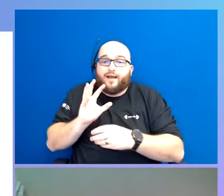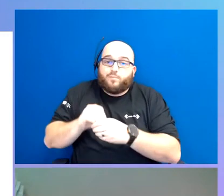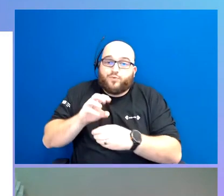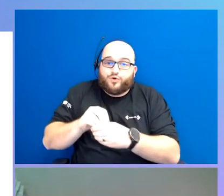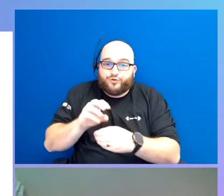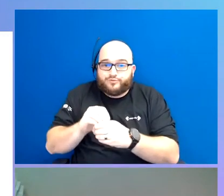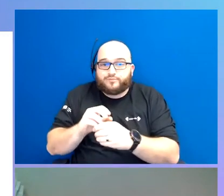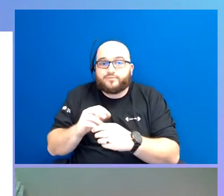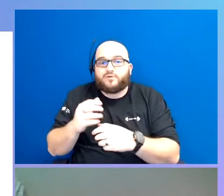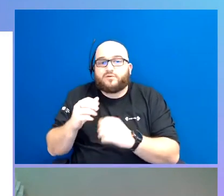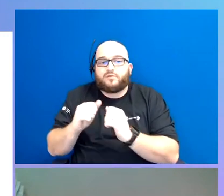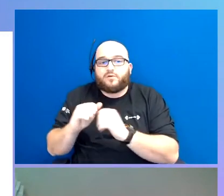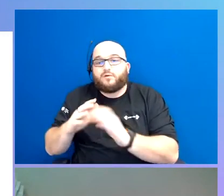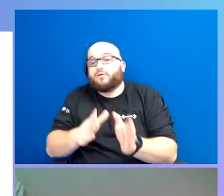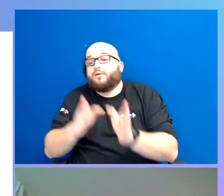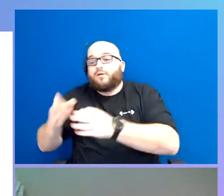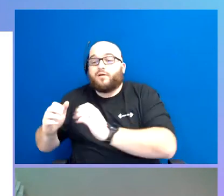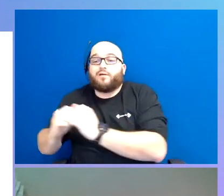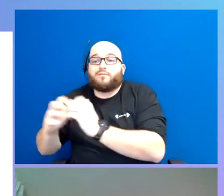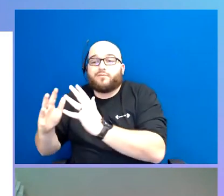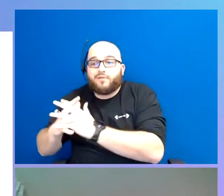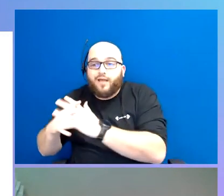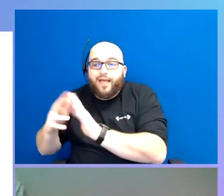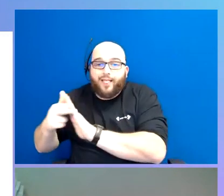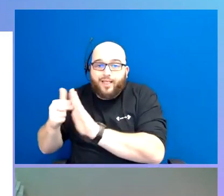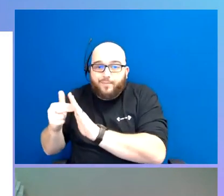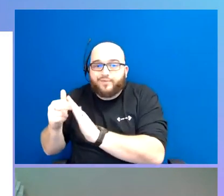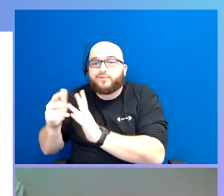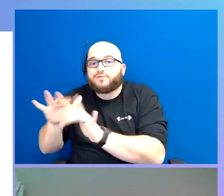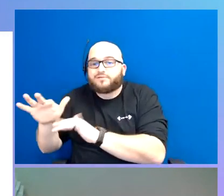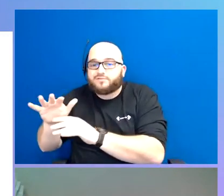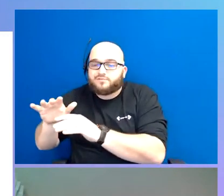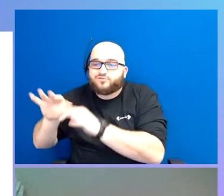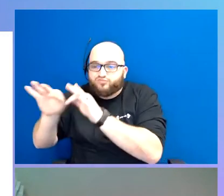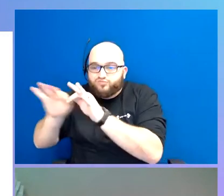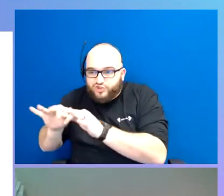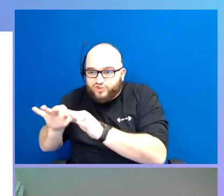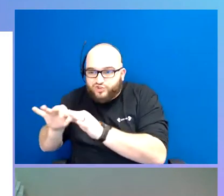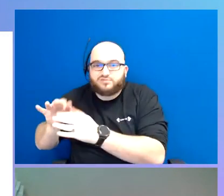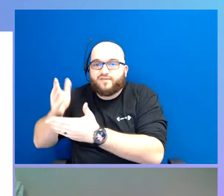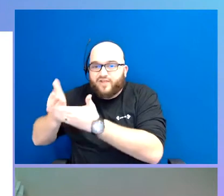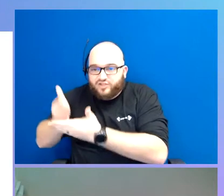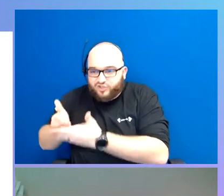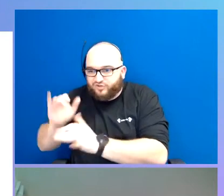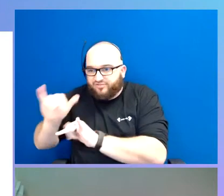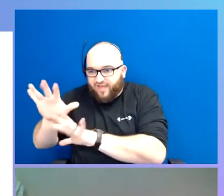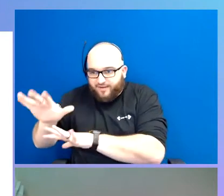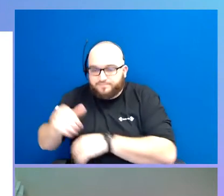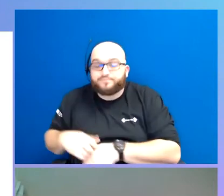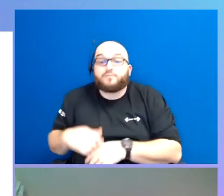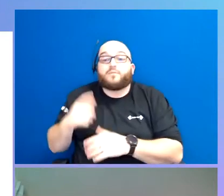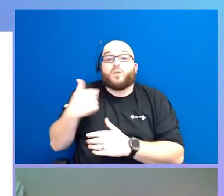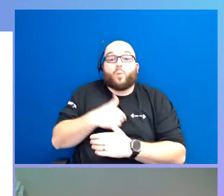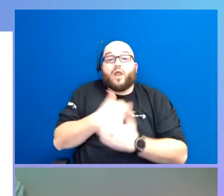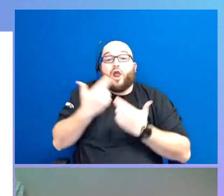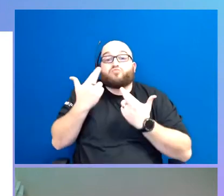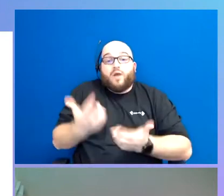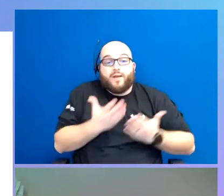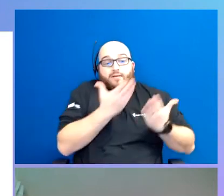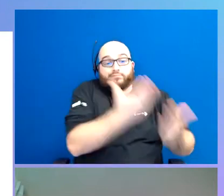that. Right. So these are uh, the we recommend these, uh, they